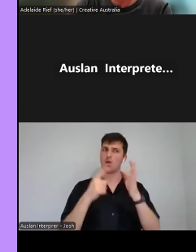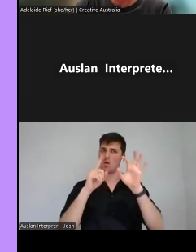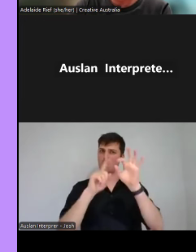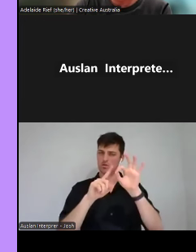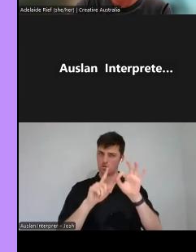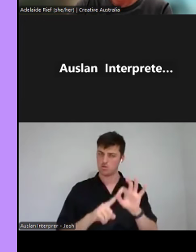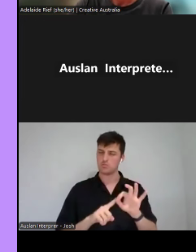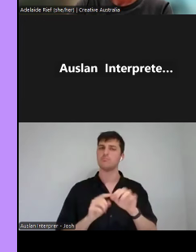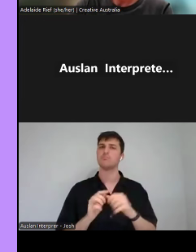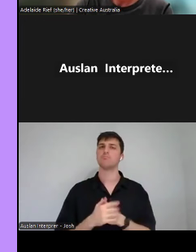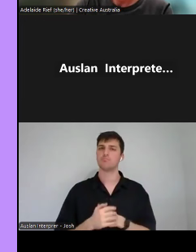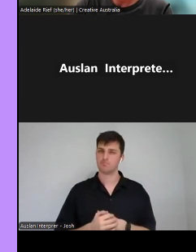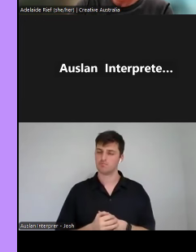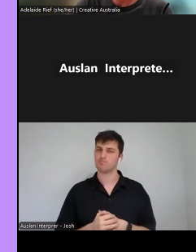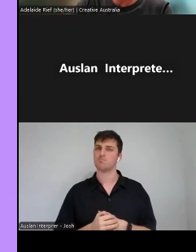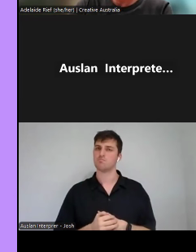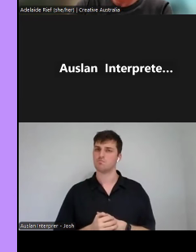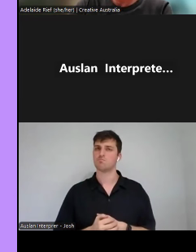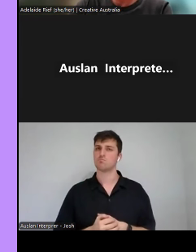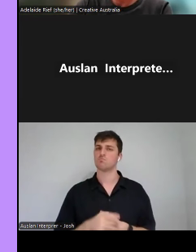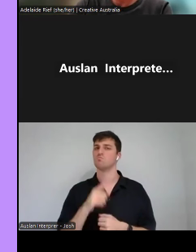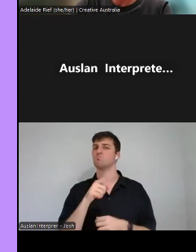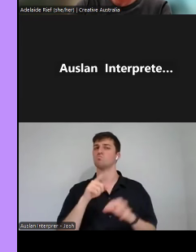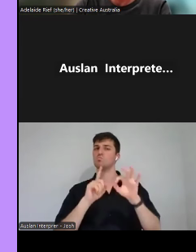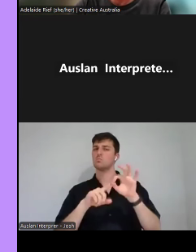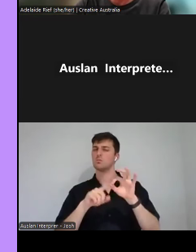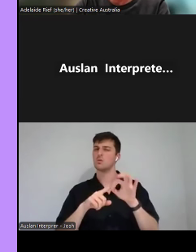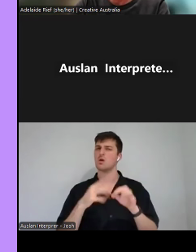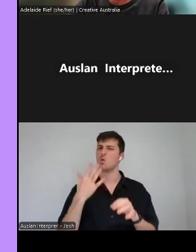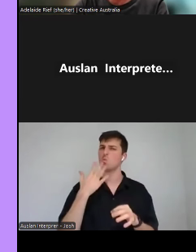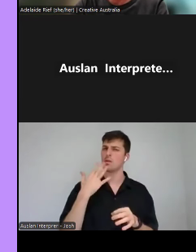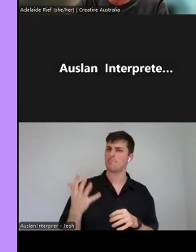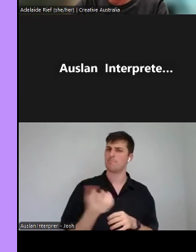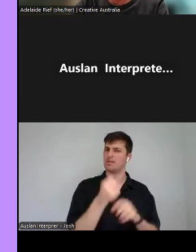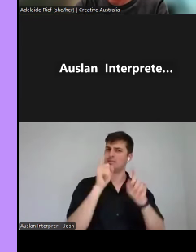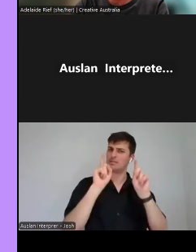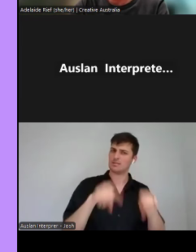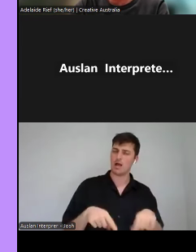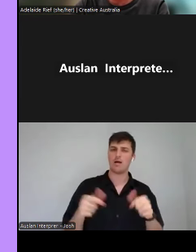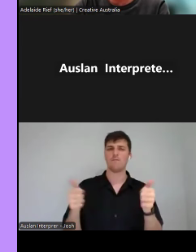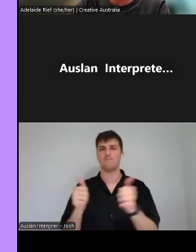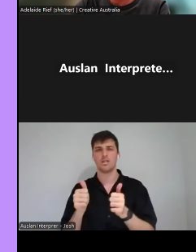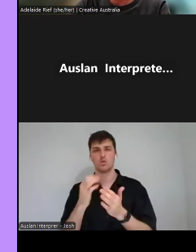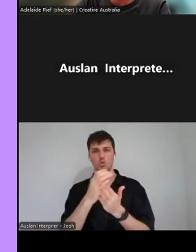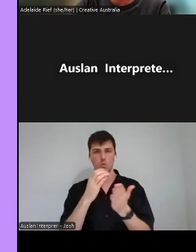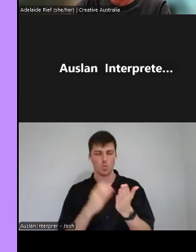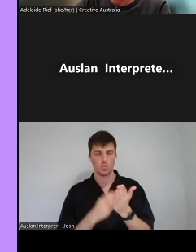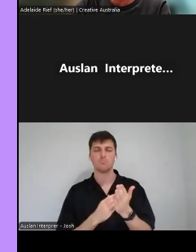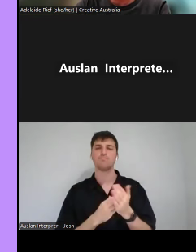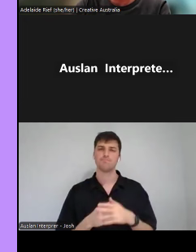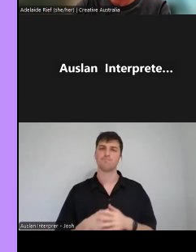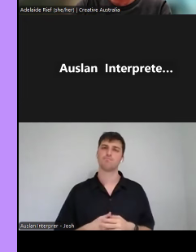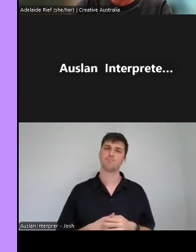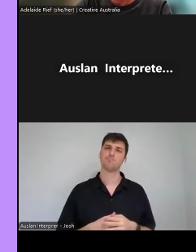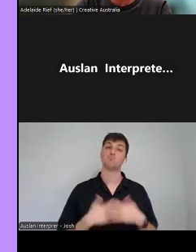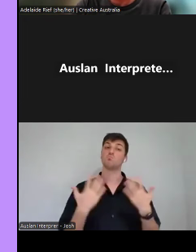So one asking when you have to start or finish the courses by. The course can start no earlier